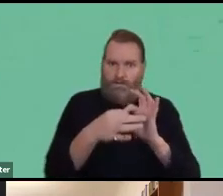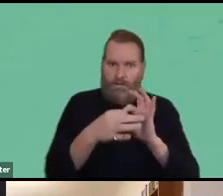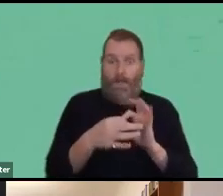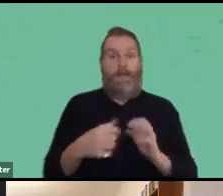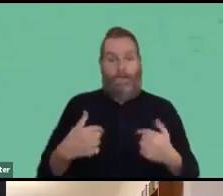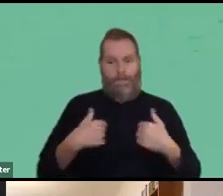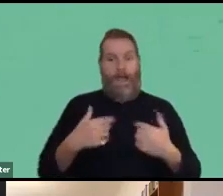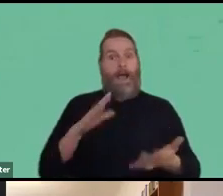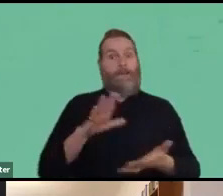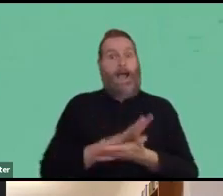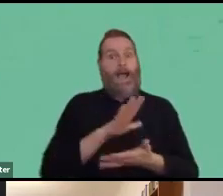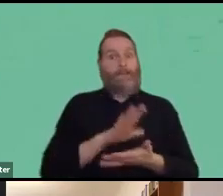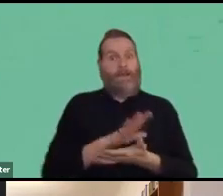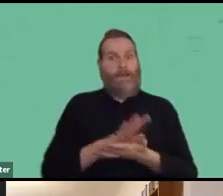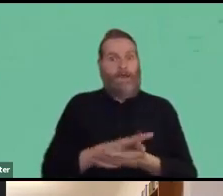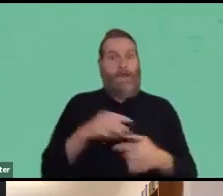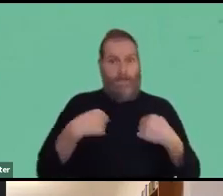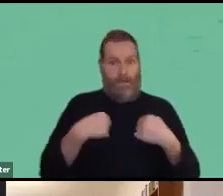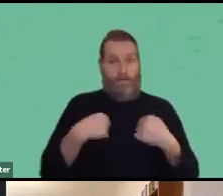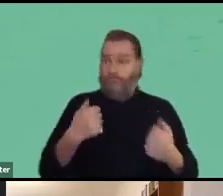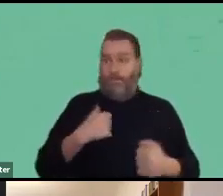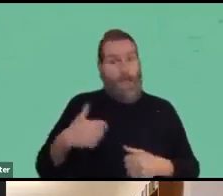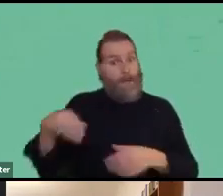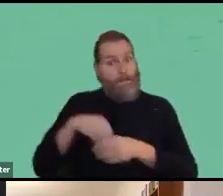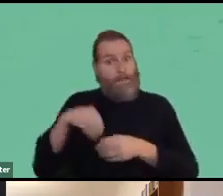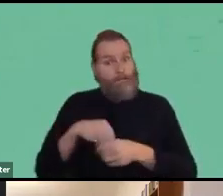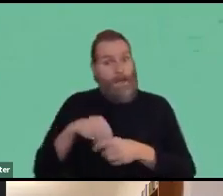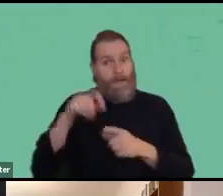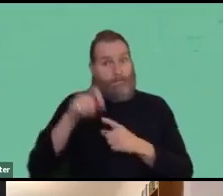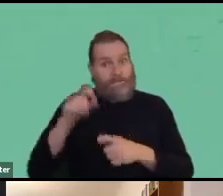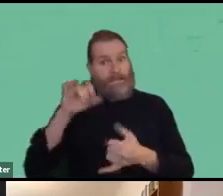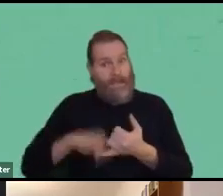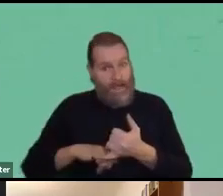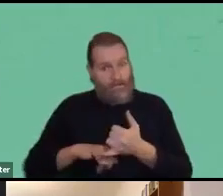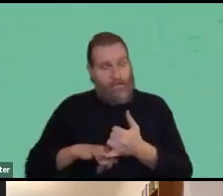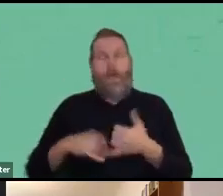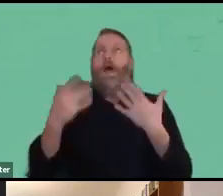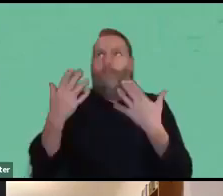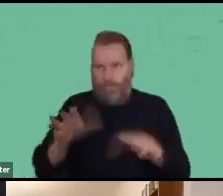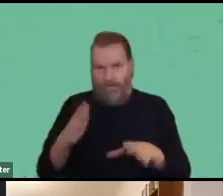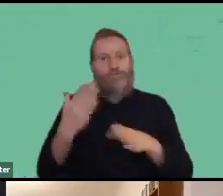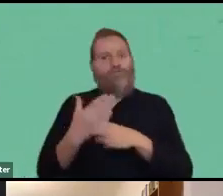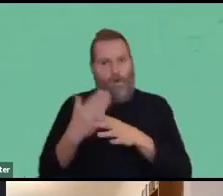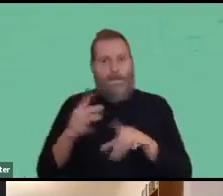a PCS member having worked in jobs like many of you before coming into parliament because